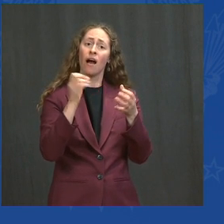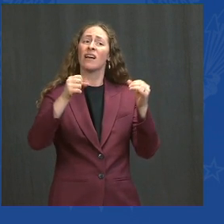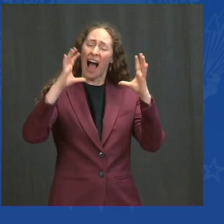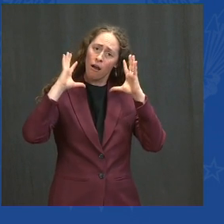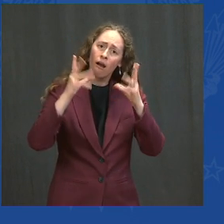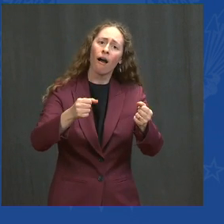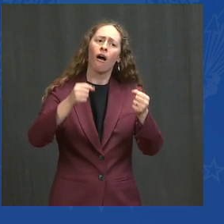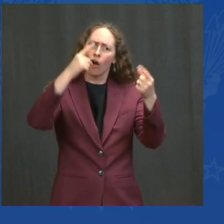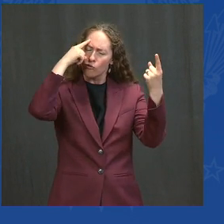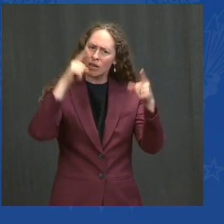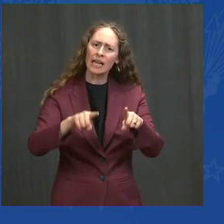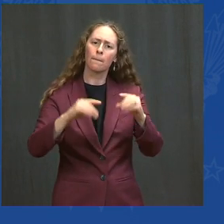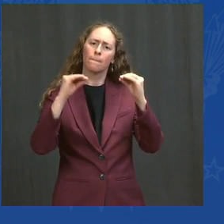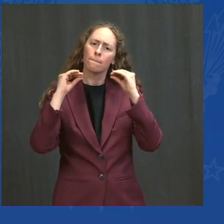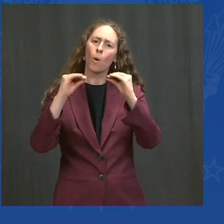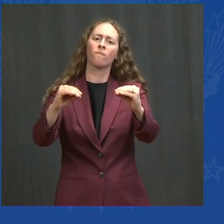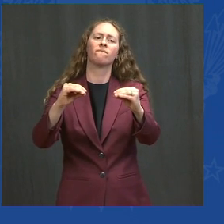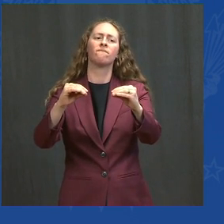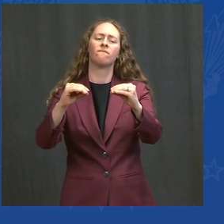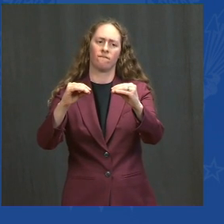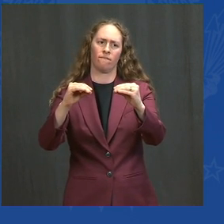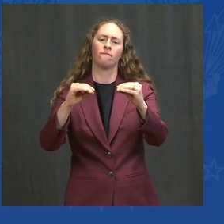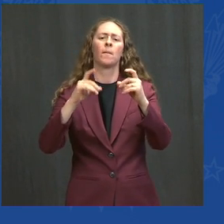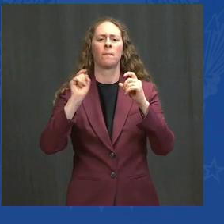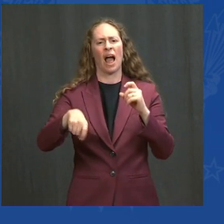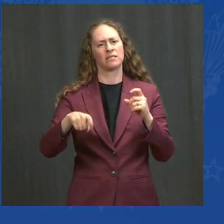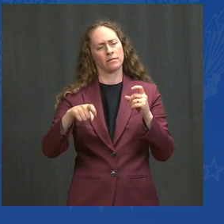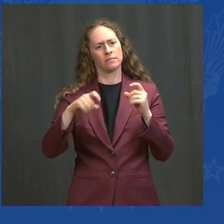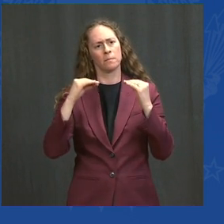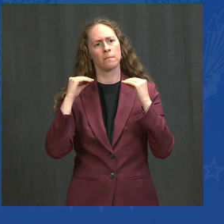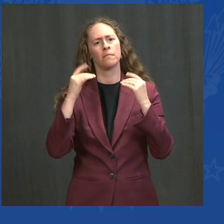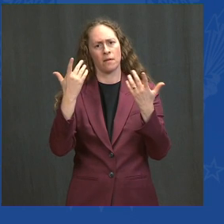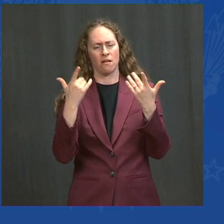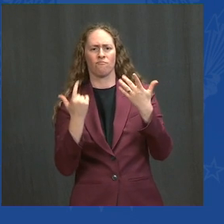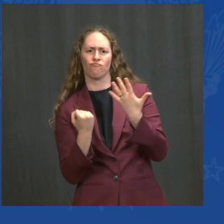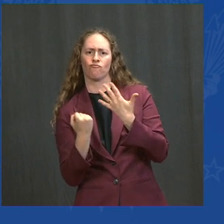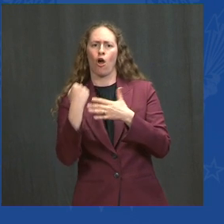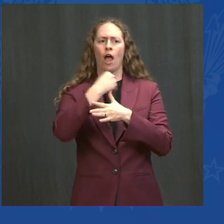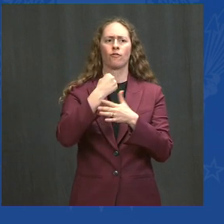on the key priorities of my American Jobs Plan -- and one of them is sitting in front of me.